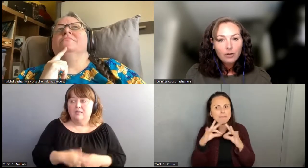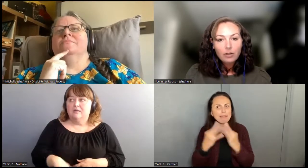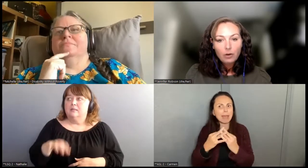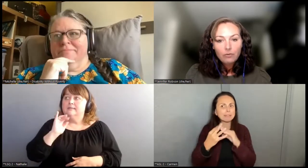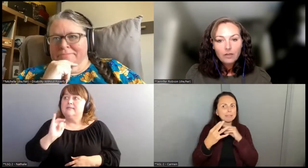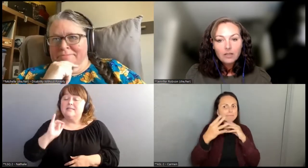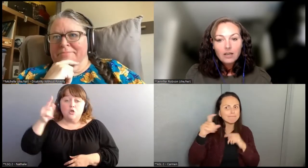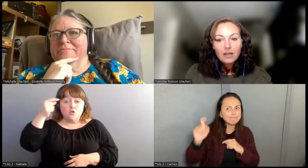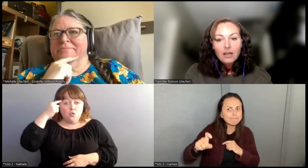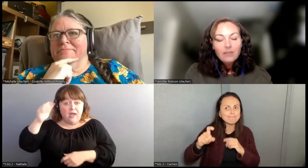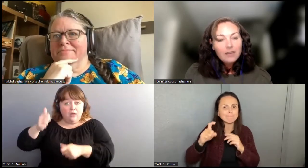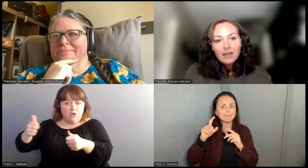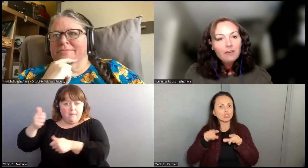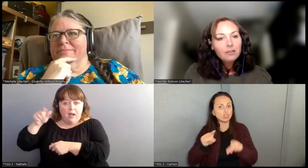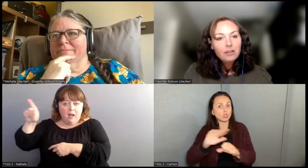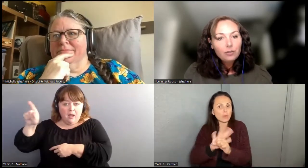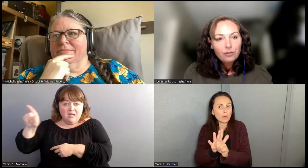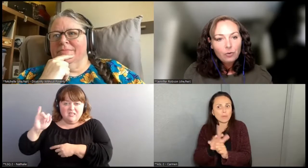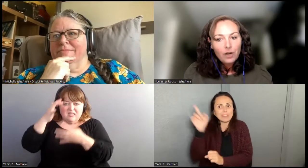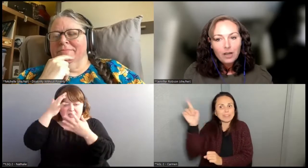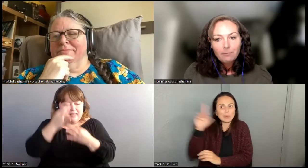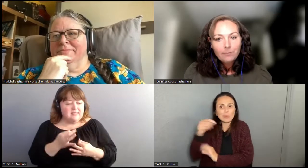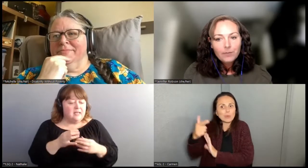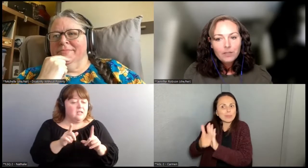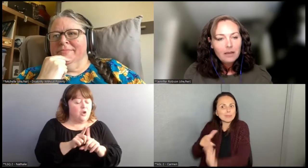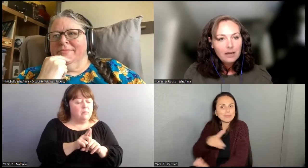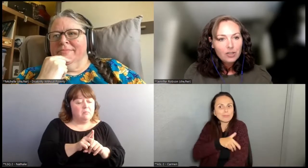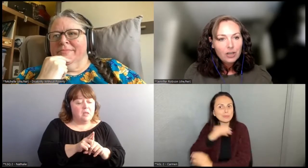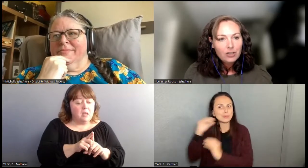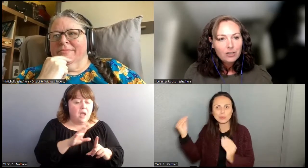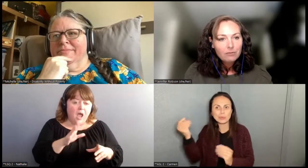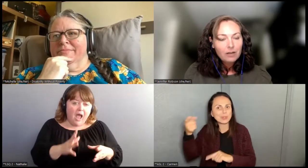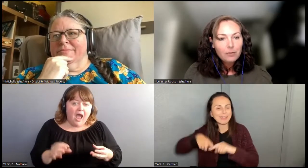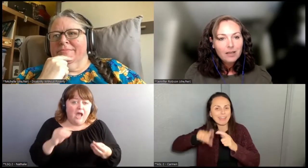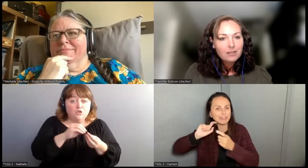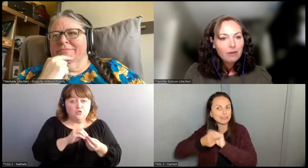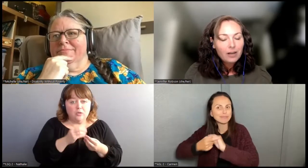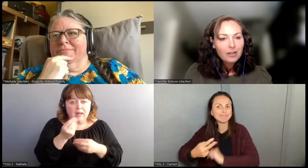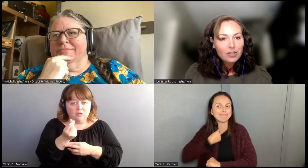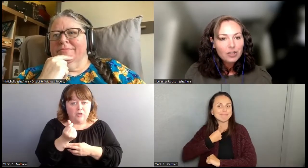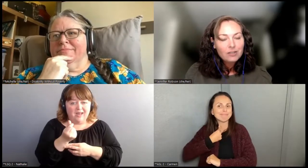DURING COVID, THEY DIDN'T HAVE THE LEGAL AUTHORITY TO MAKE ANY CHANGES BECAUSE THE REGULATIONS